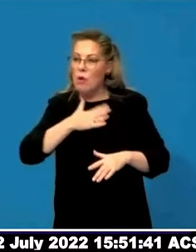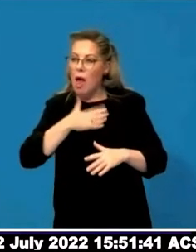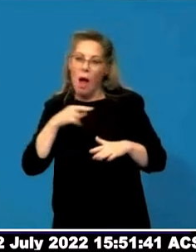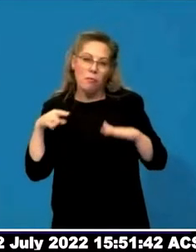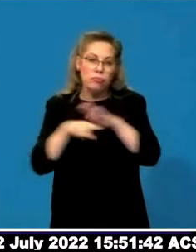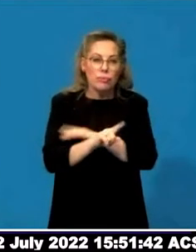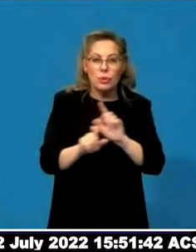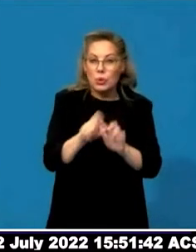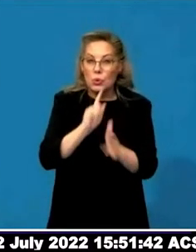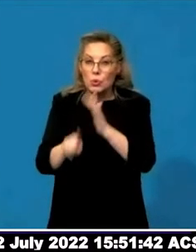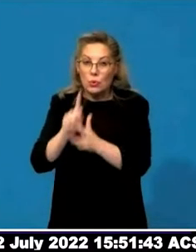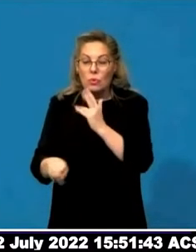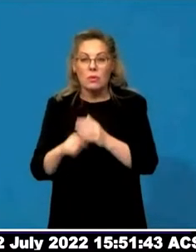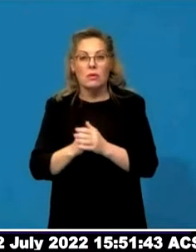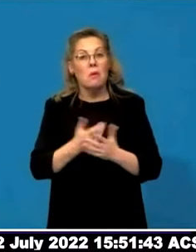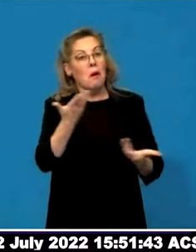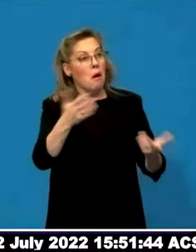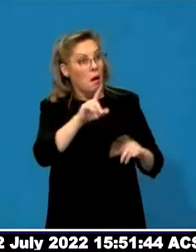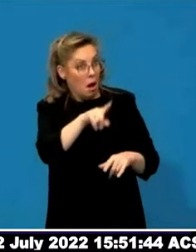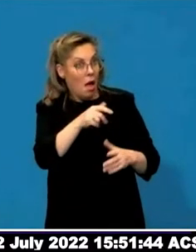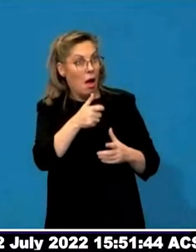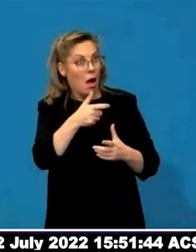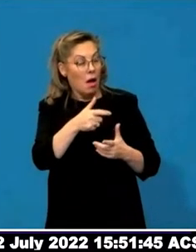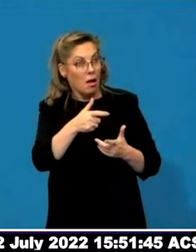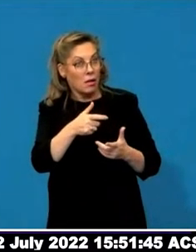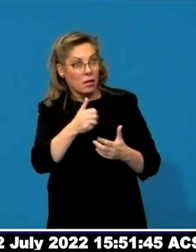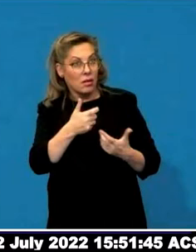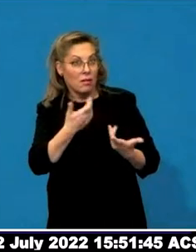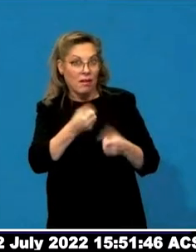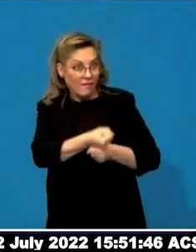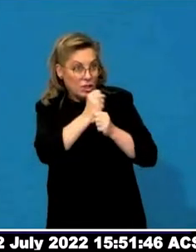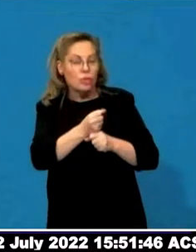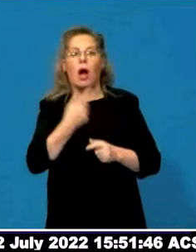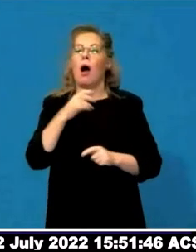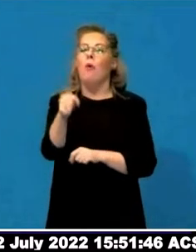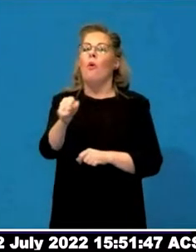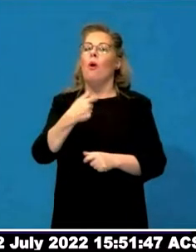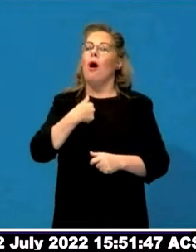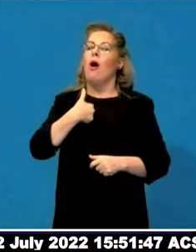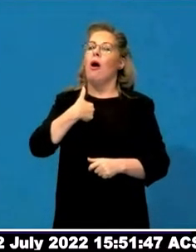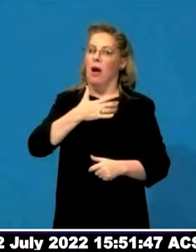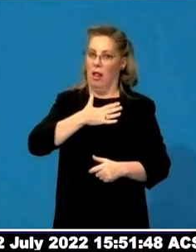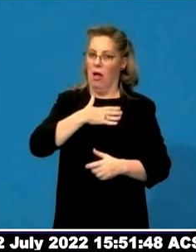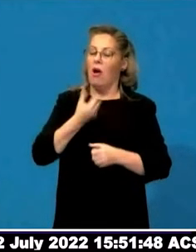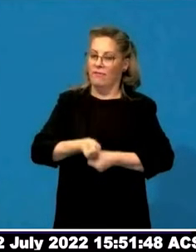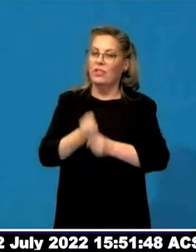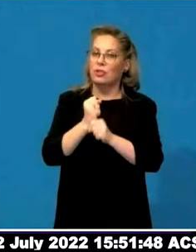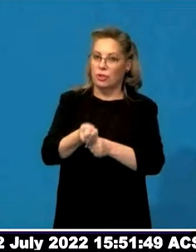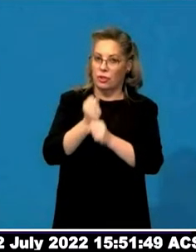Do you like fishing? Yeah, fishing. I like - Do you like - sorry.